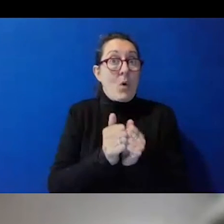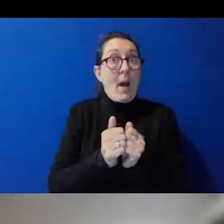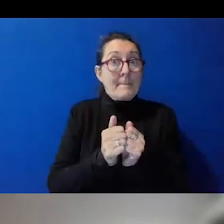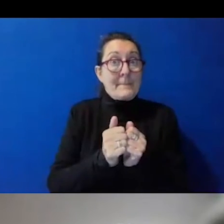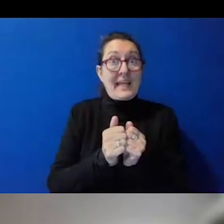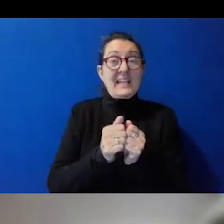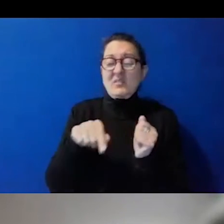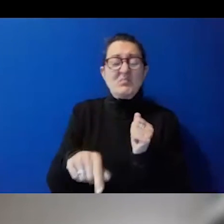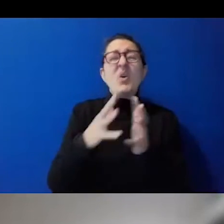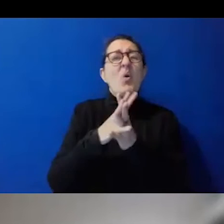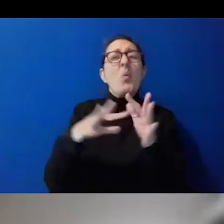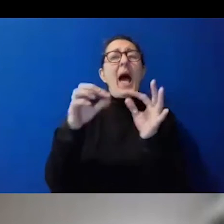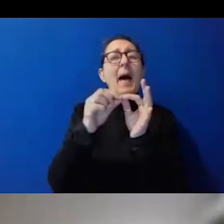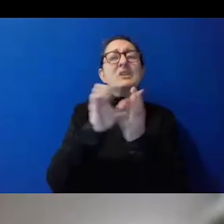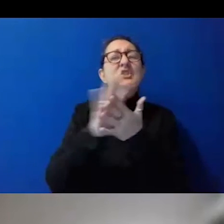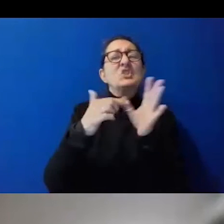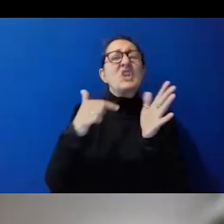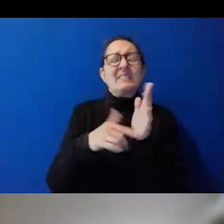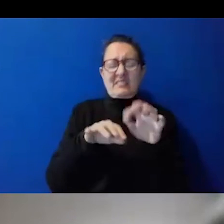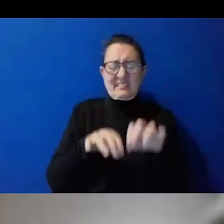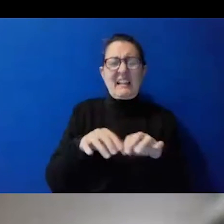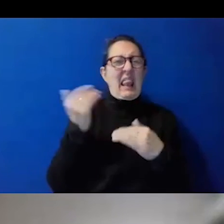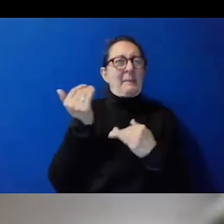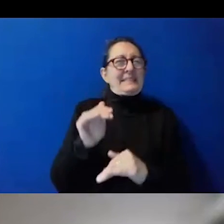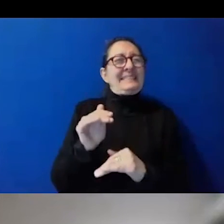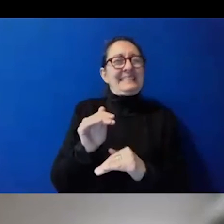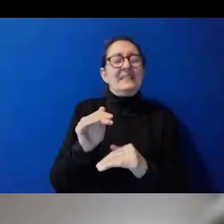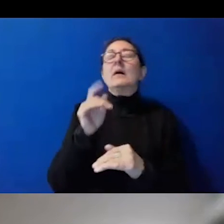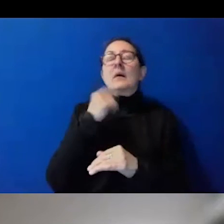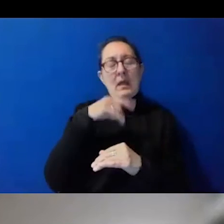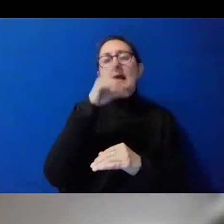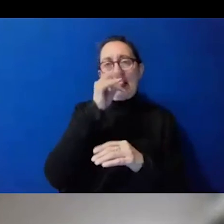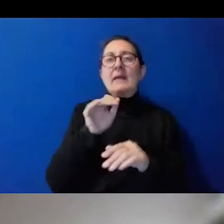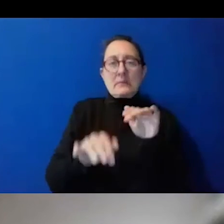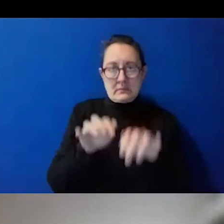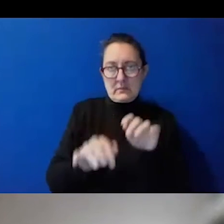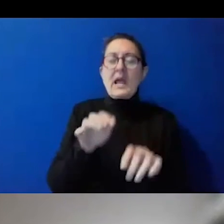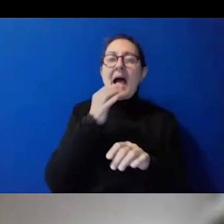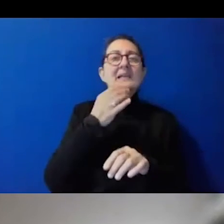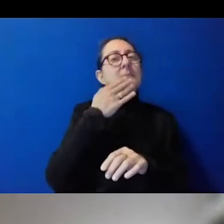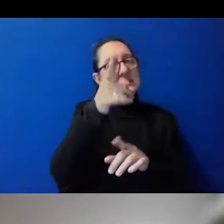over chat then we do give them the option to uh be put through to our phone lines and uh we could